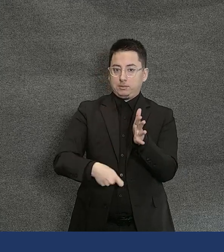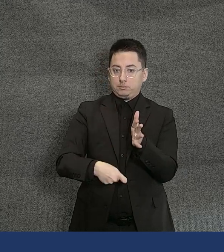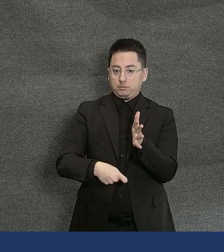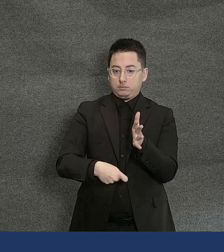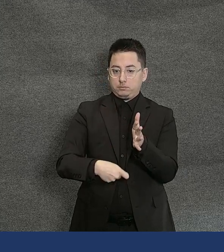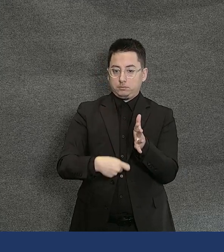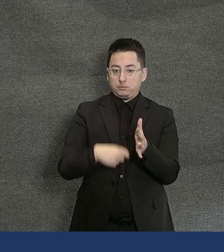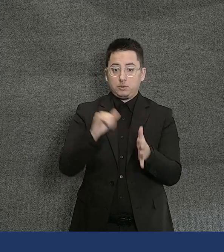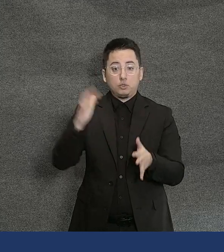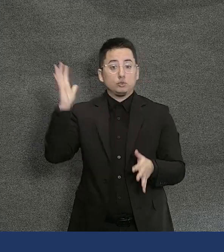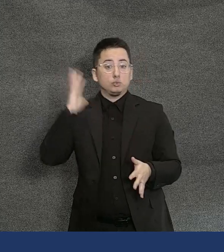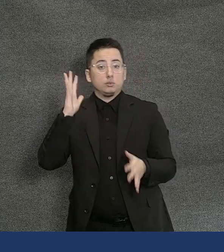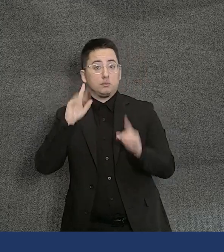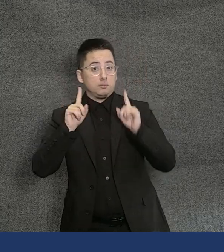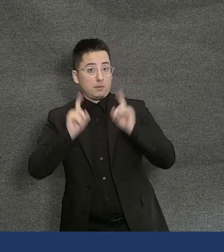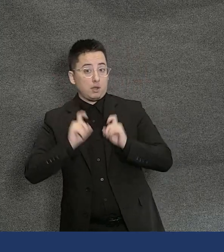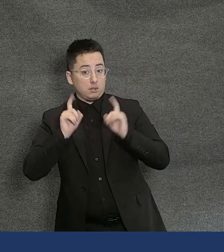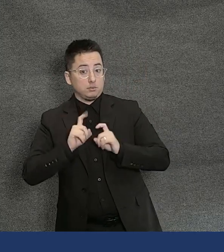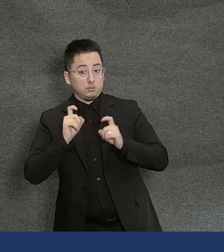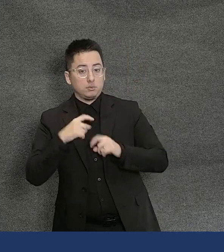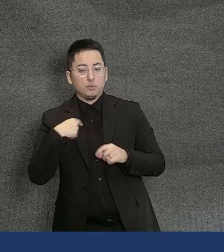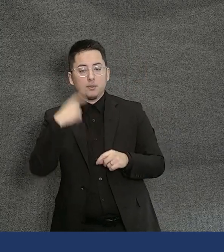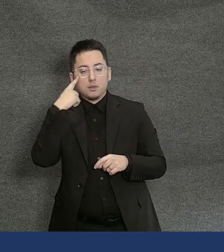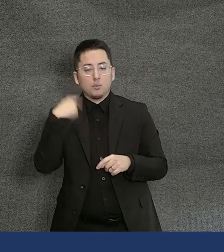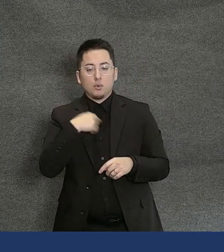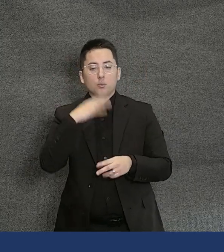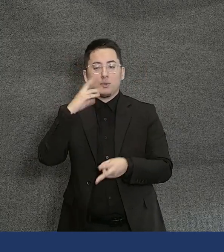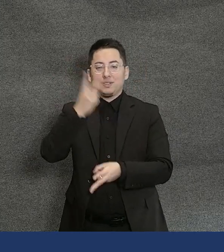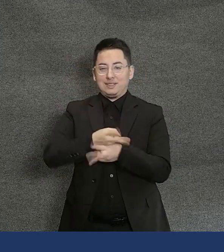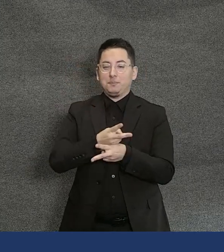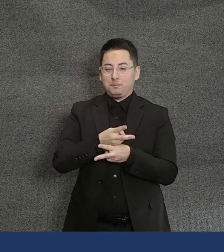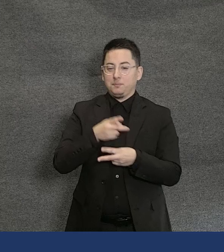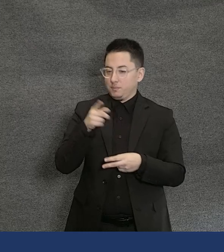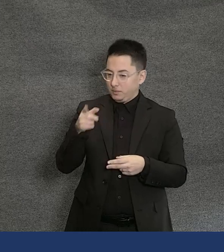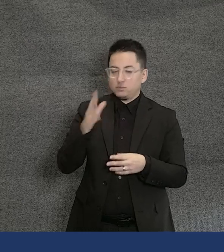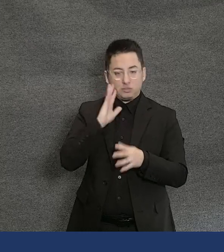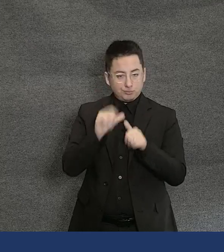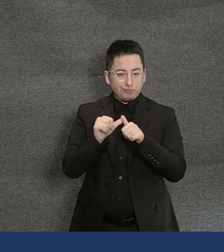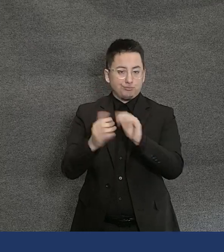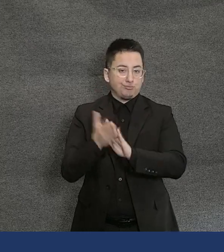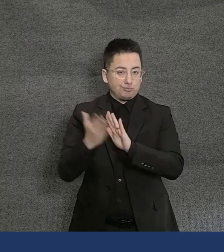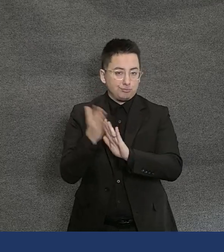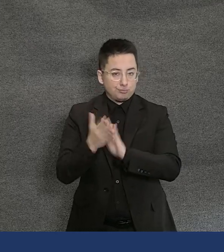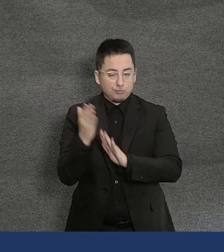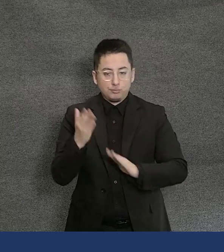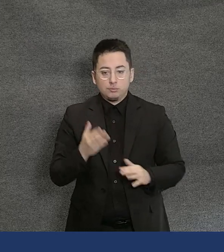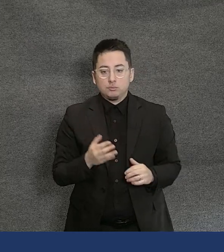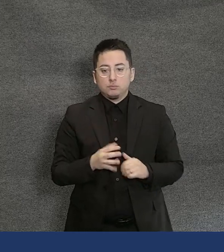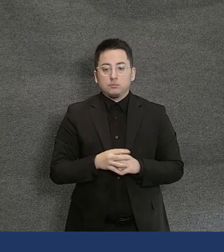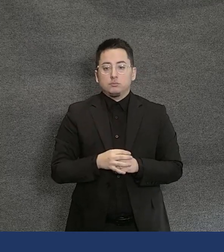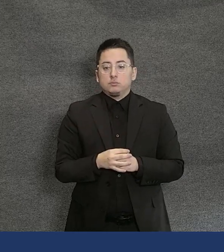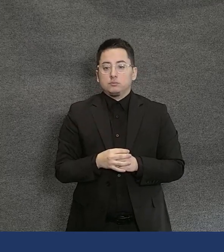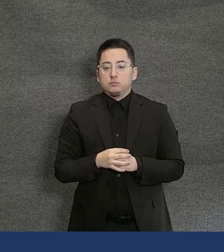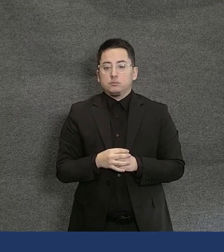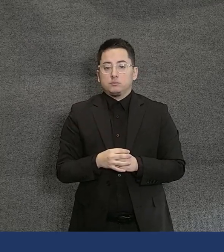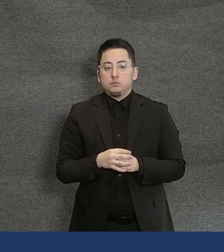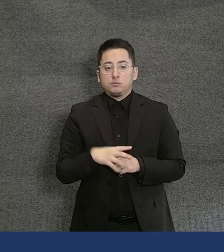we're going to bring to scale and make that more permanent. So when a trip that you need to take can be made by regular transit and is